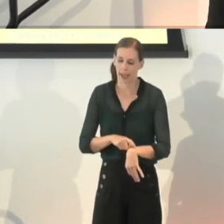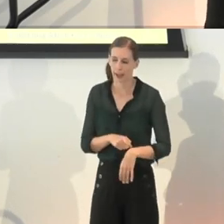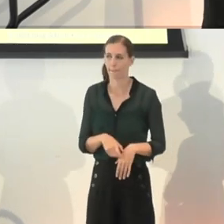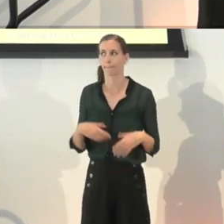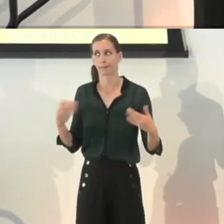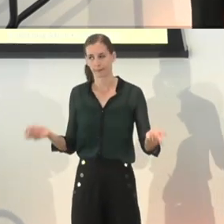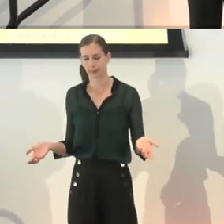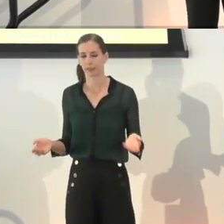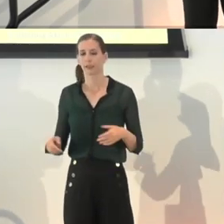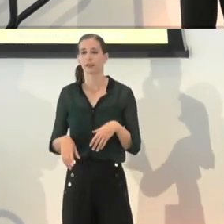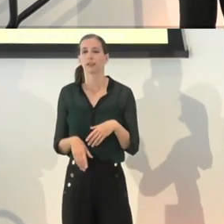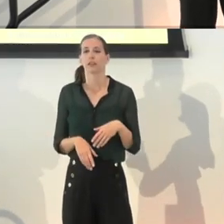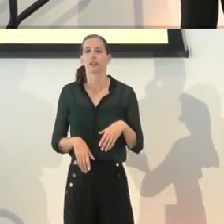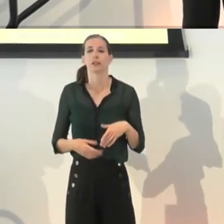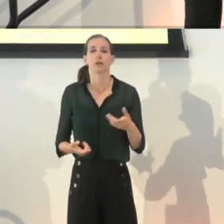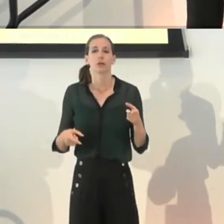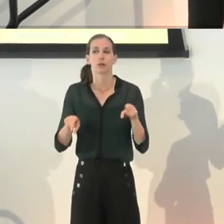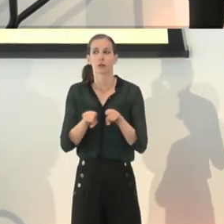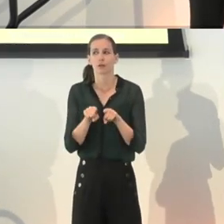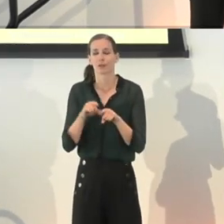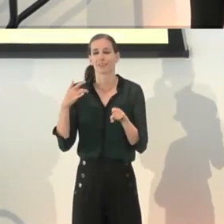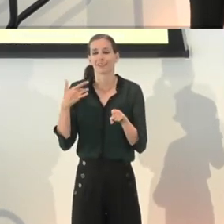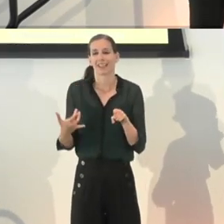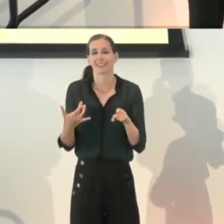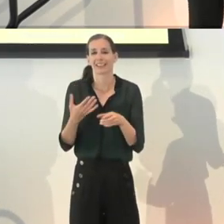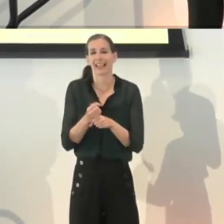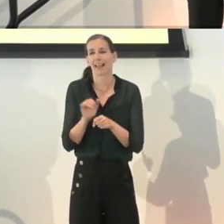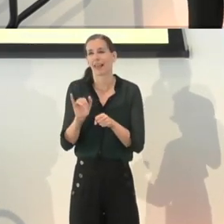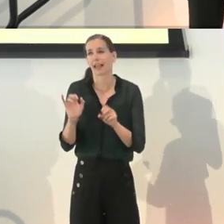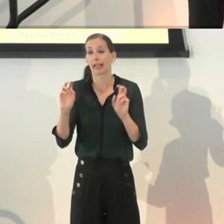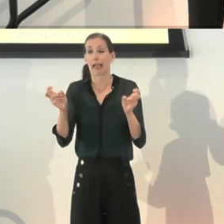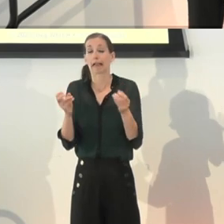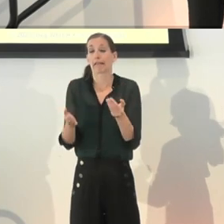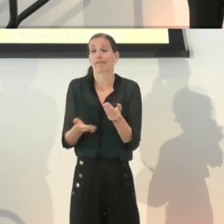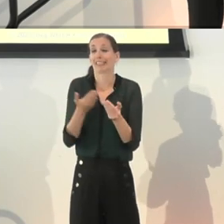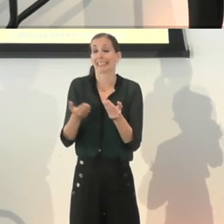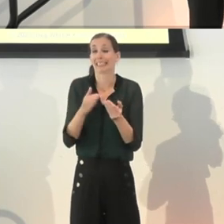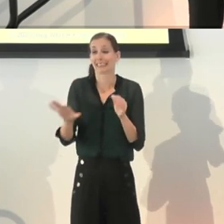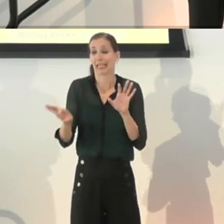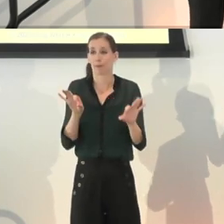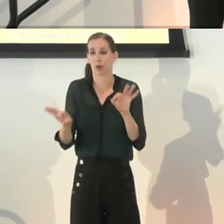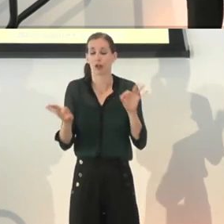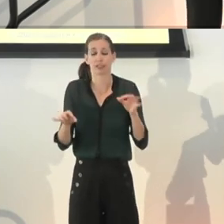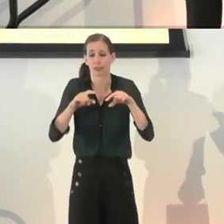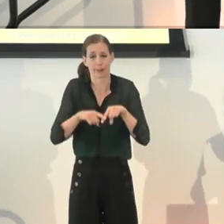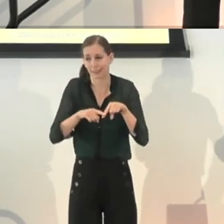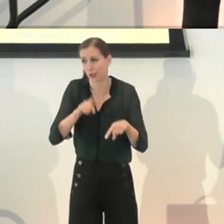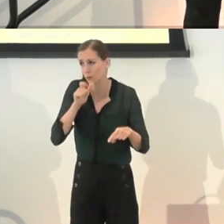typically you only get a convenience sample. So you get who shows up and those that do this know